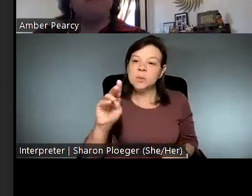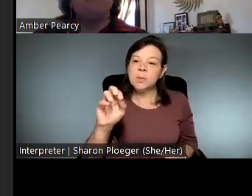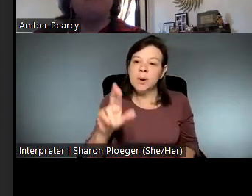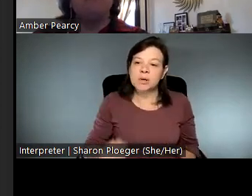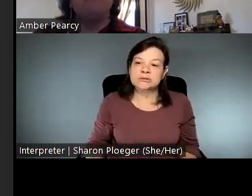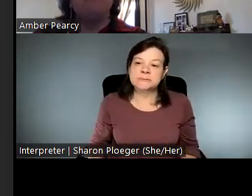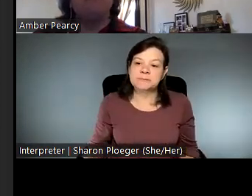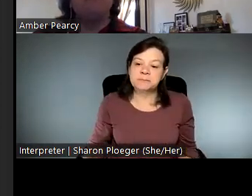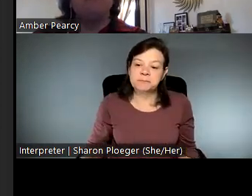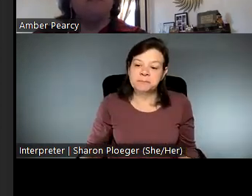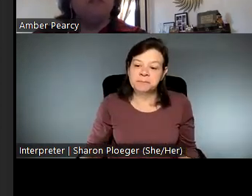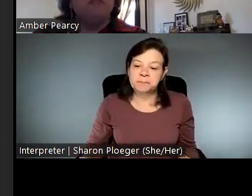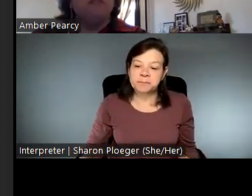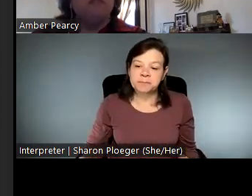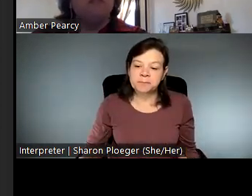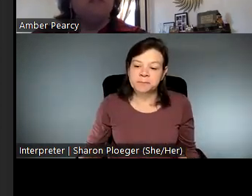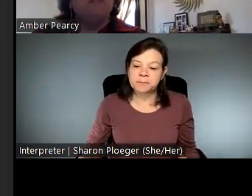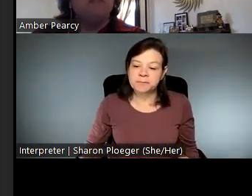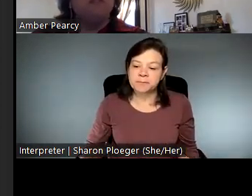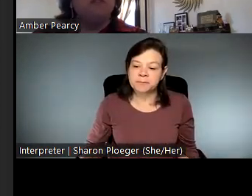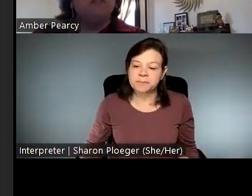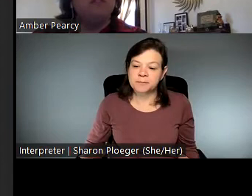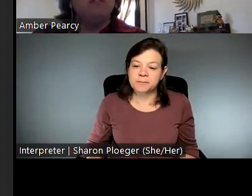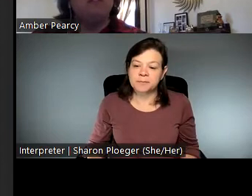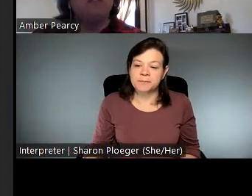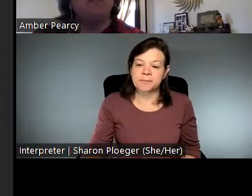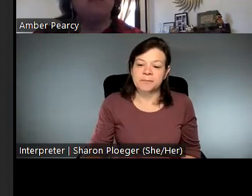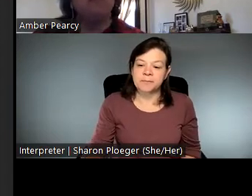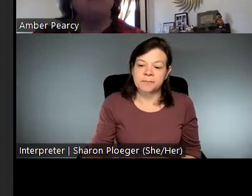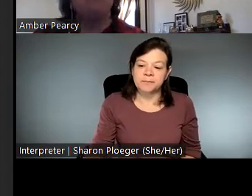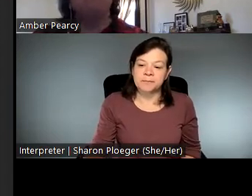and there are sub menus. There's the file menu, the home menu,